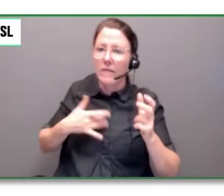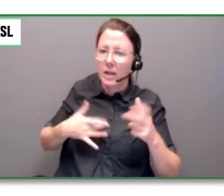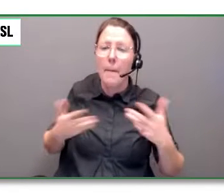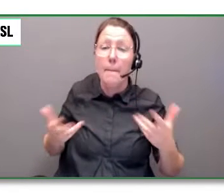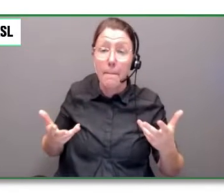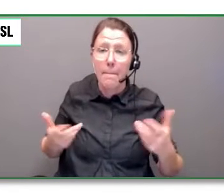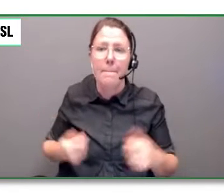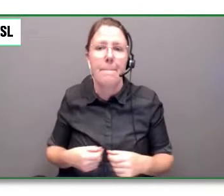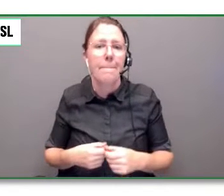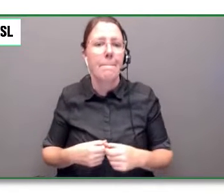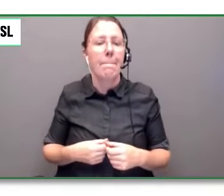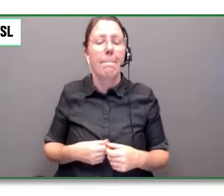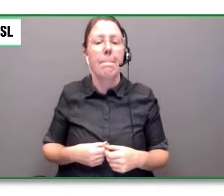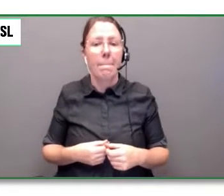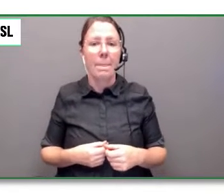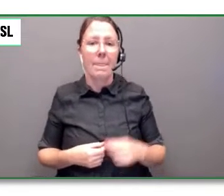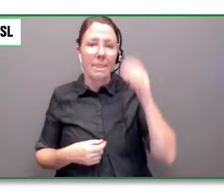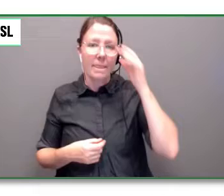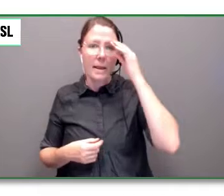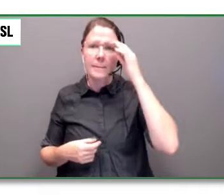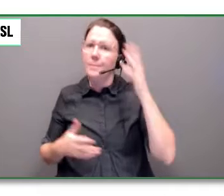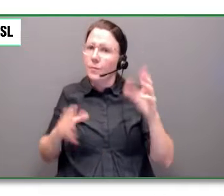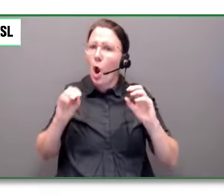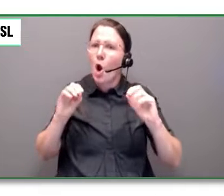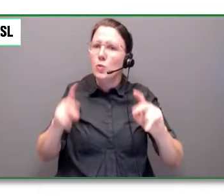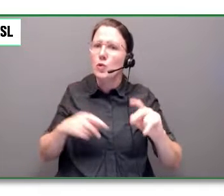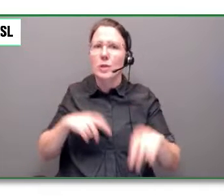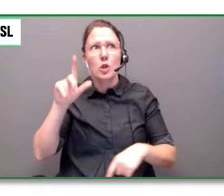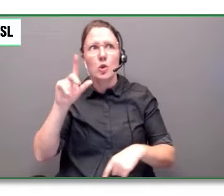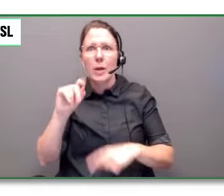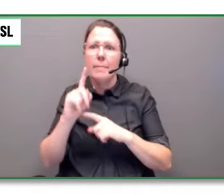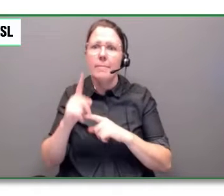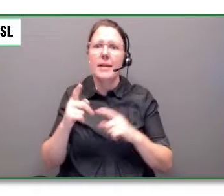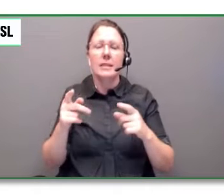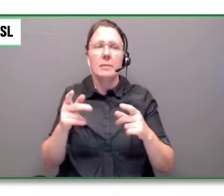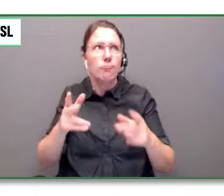to just be observational in their environment. I have had students